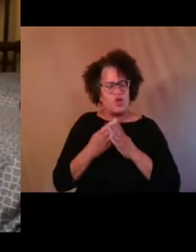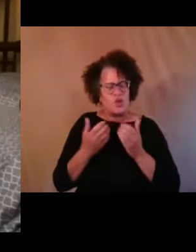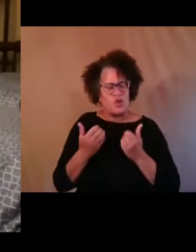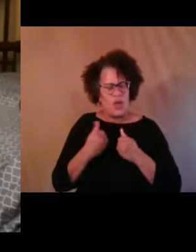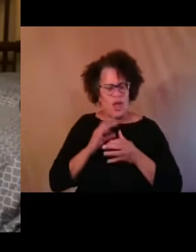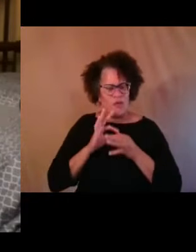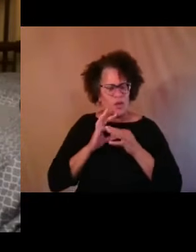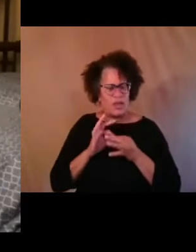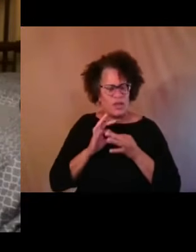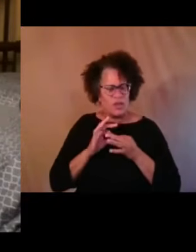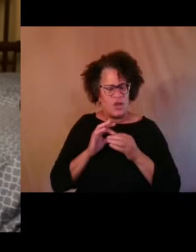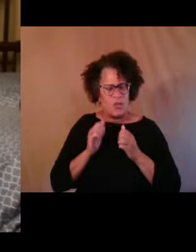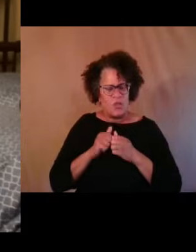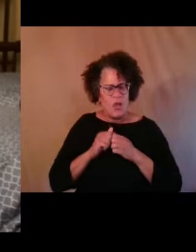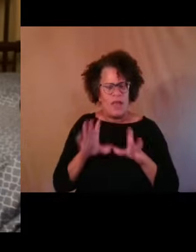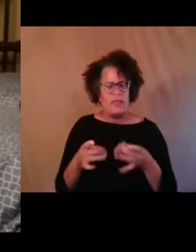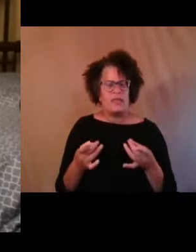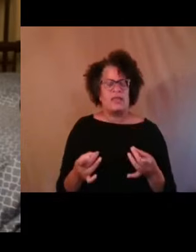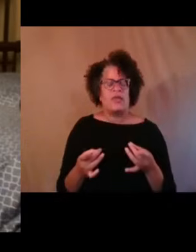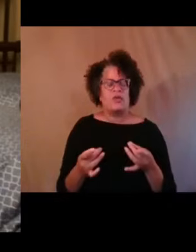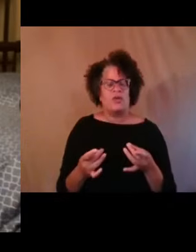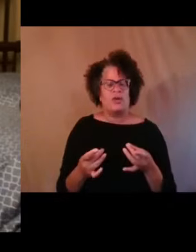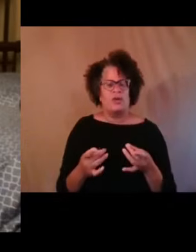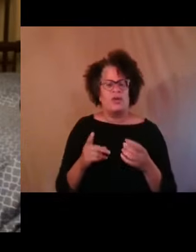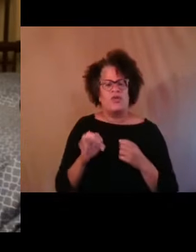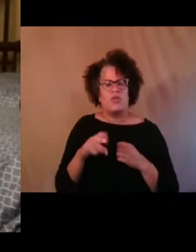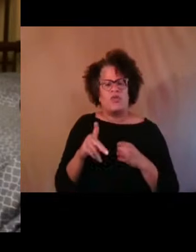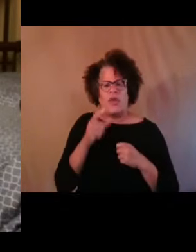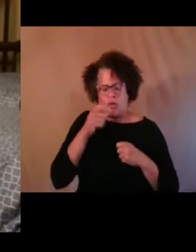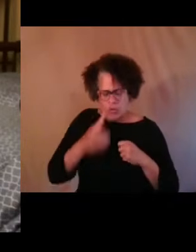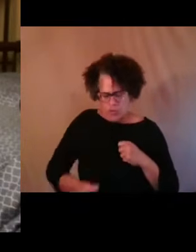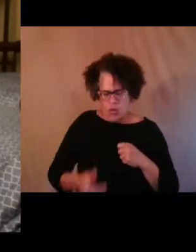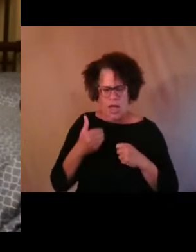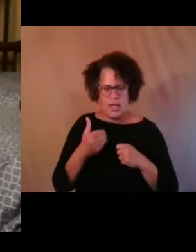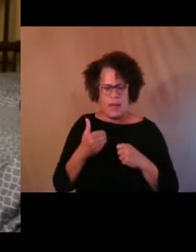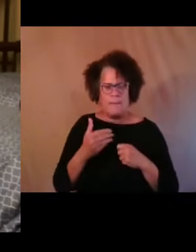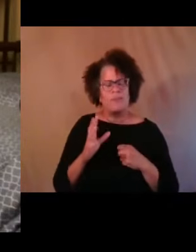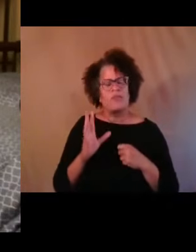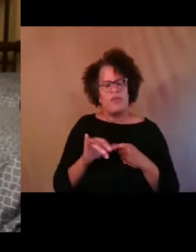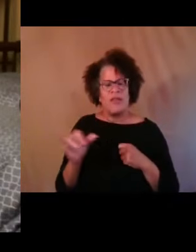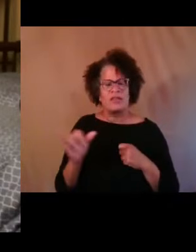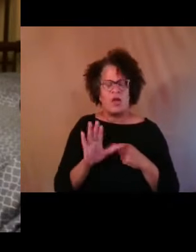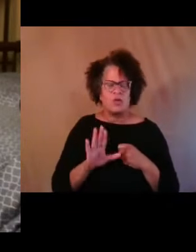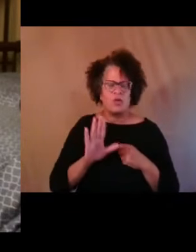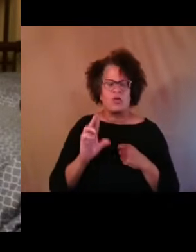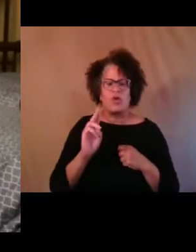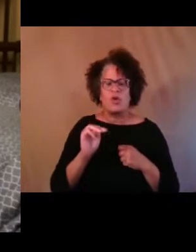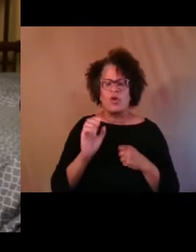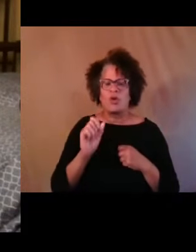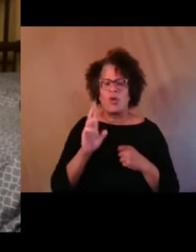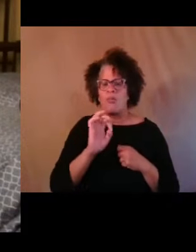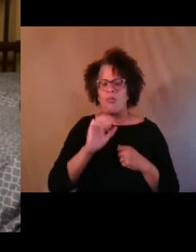with the sacred or the profound that is who you are. That's also your moral compass, I believe.